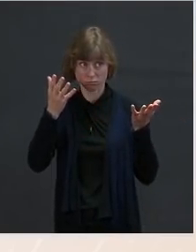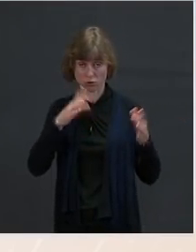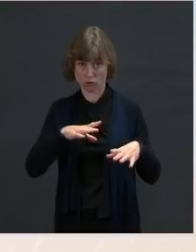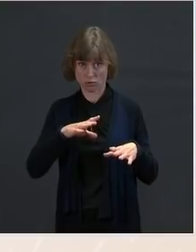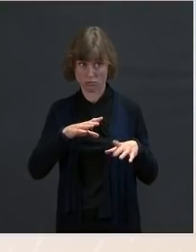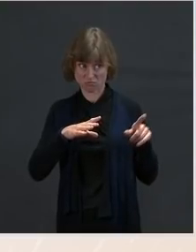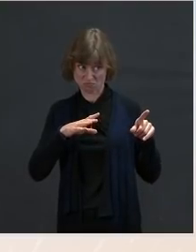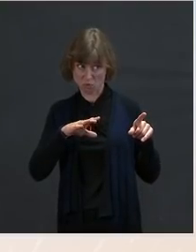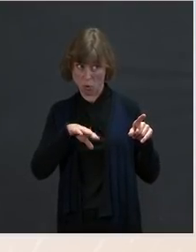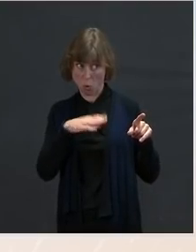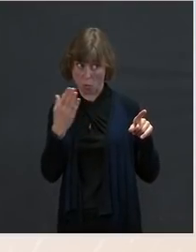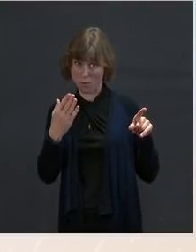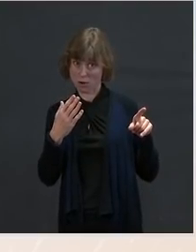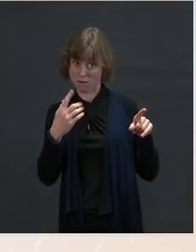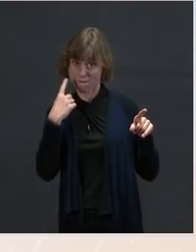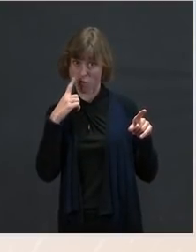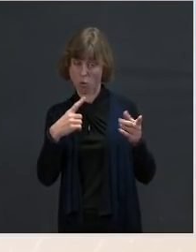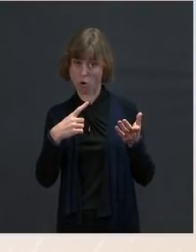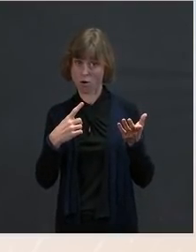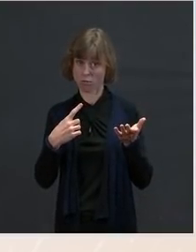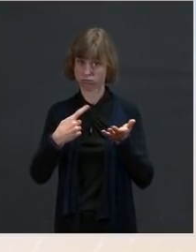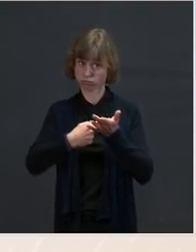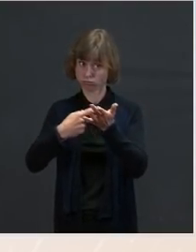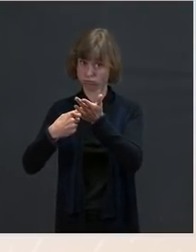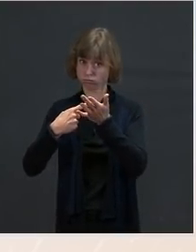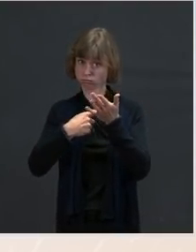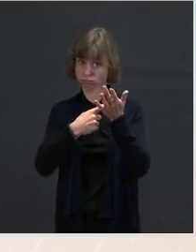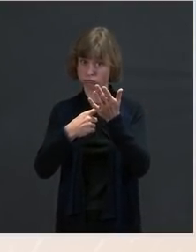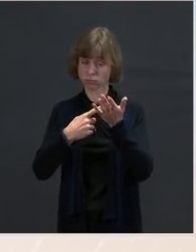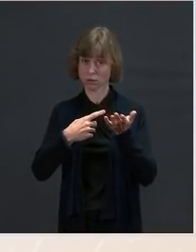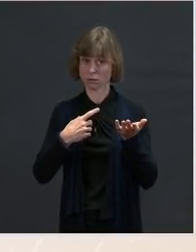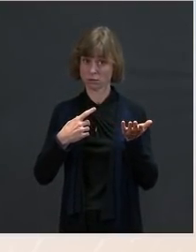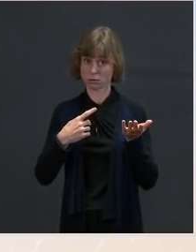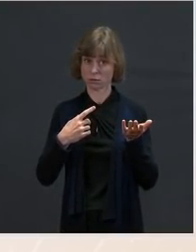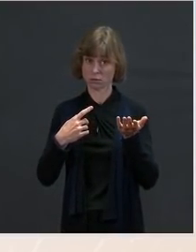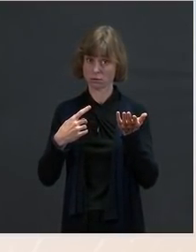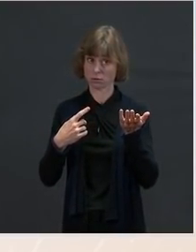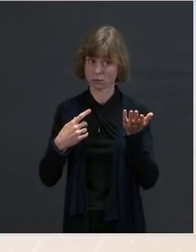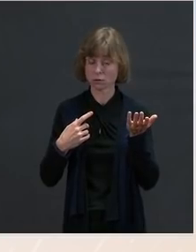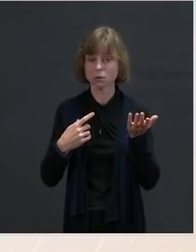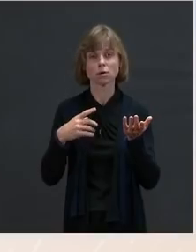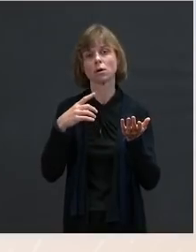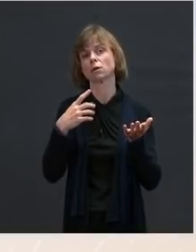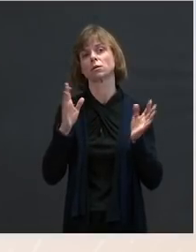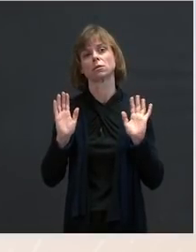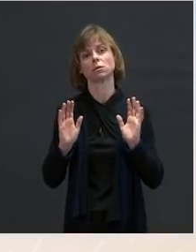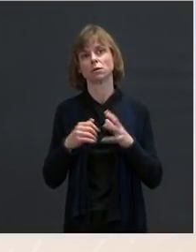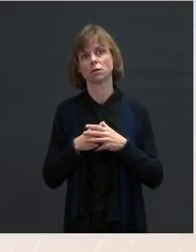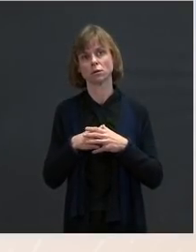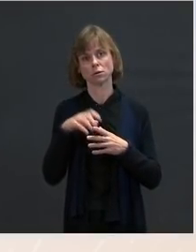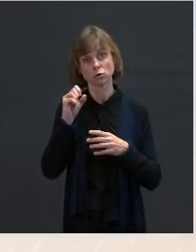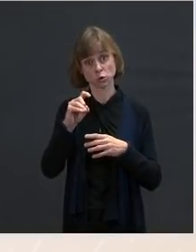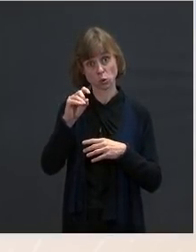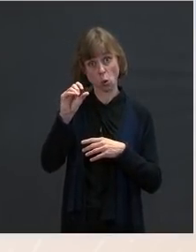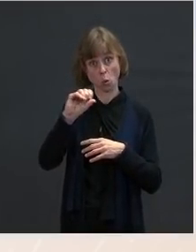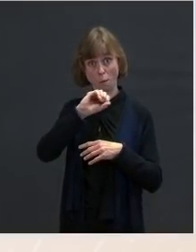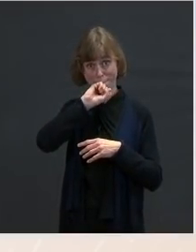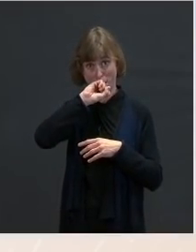So, really, the discussions are at that stage at this point. The Press: So the Pope is not going to be involved in any way on that?